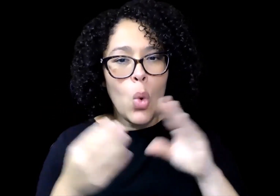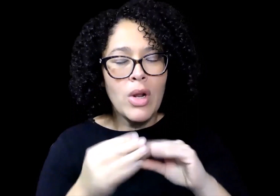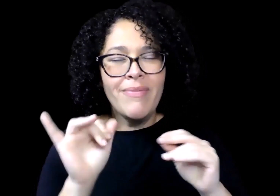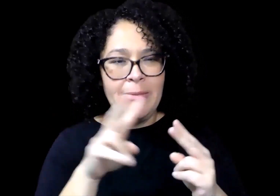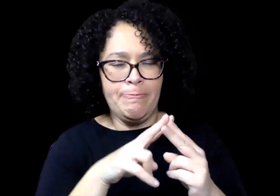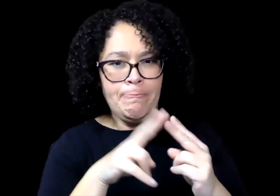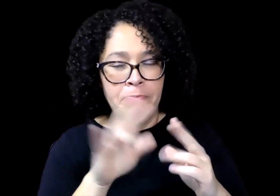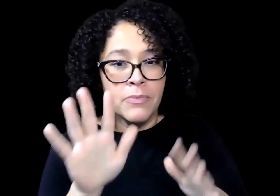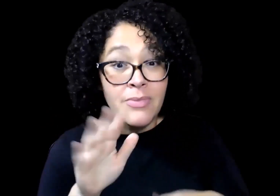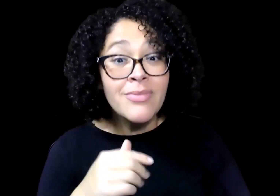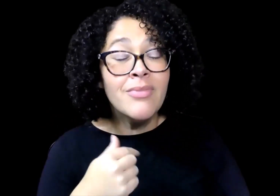and share your story